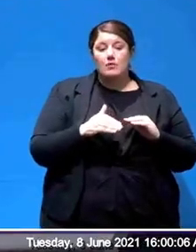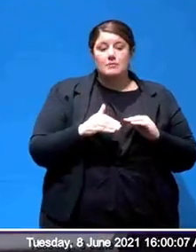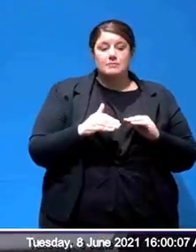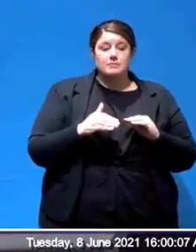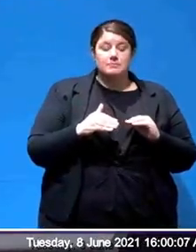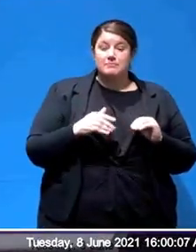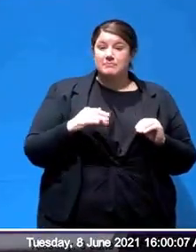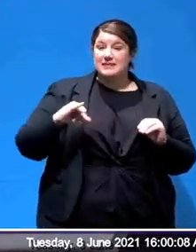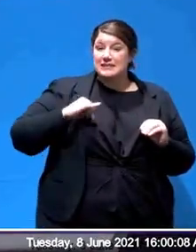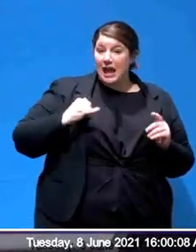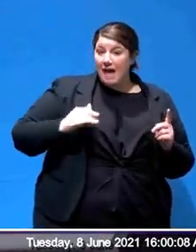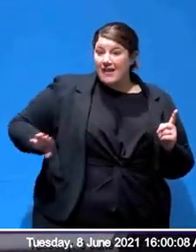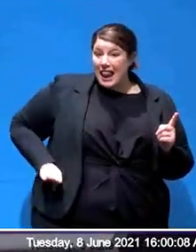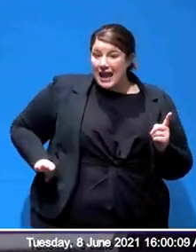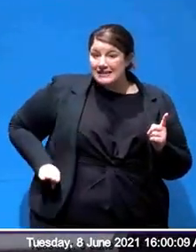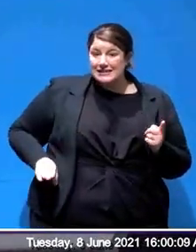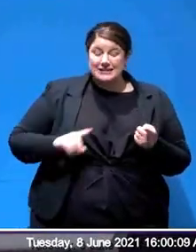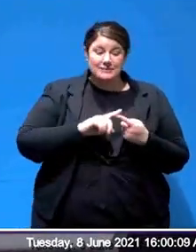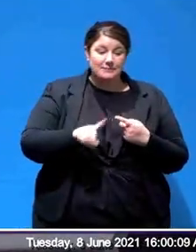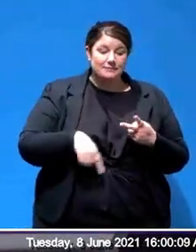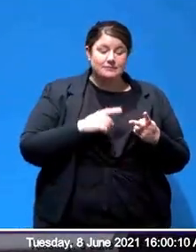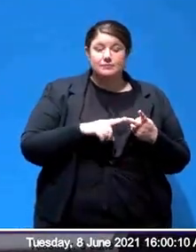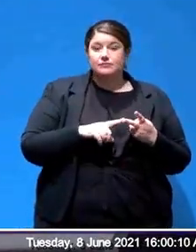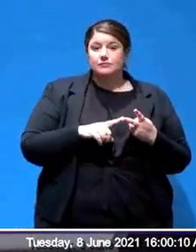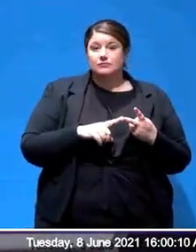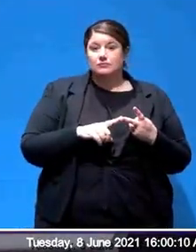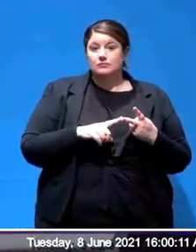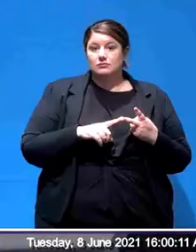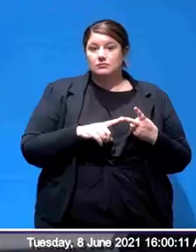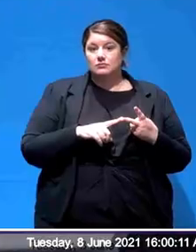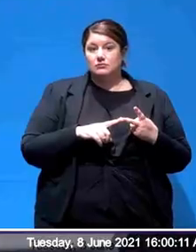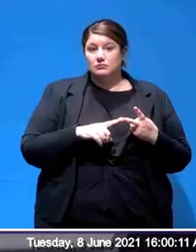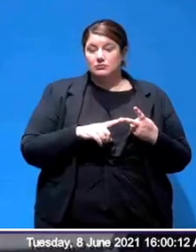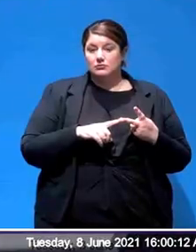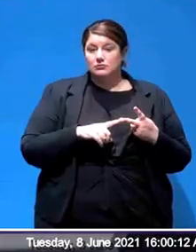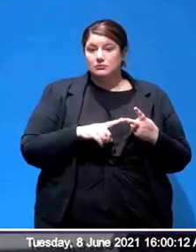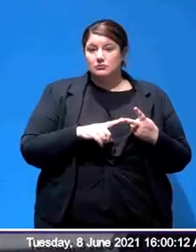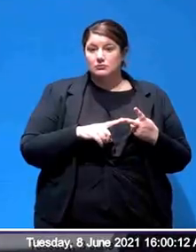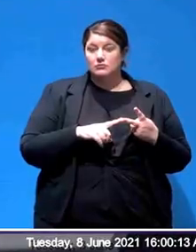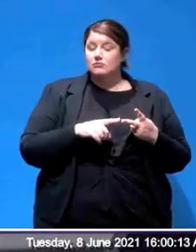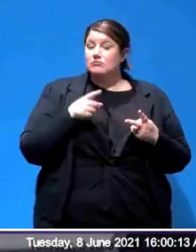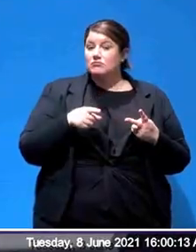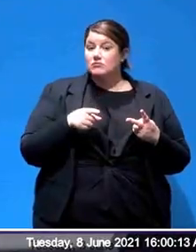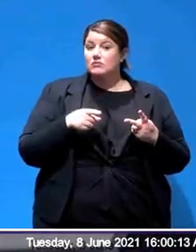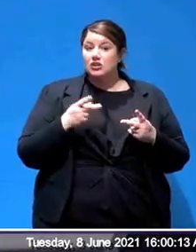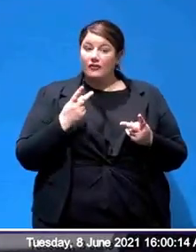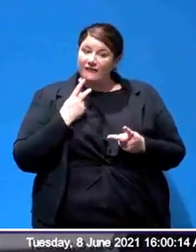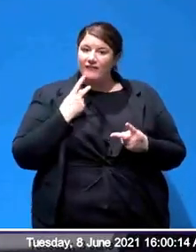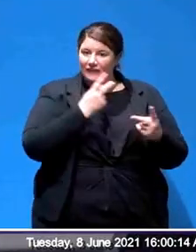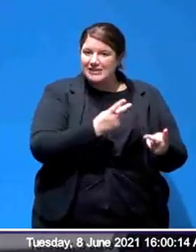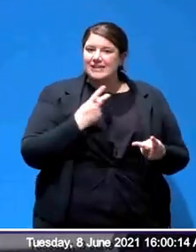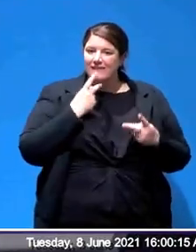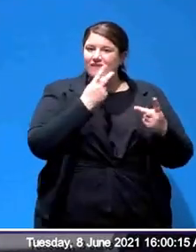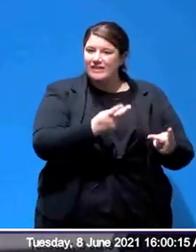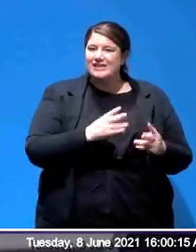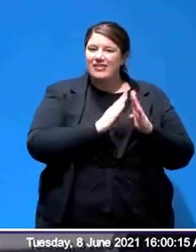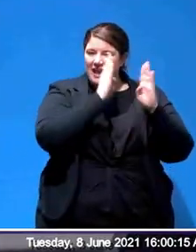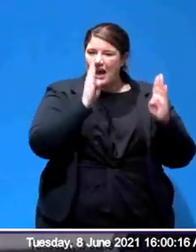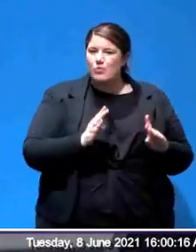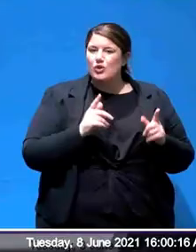are lazy, she had come to visit --- she visited quite a lot, but she visited